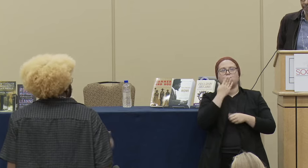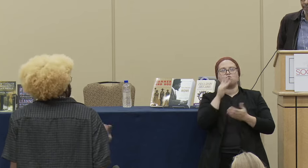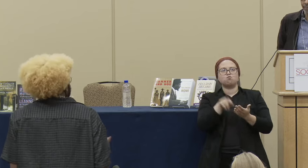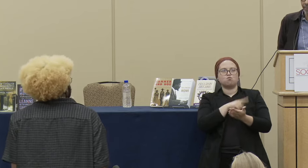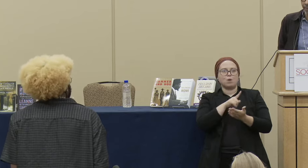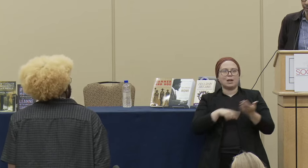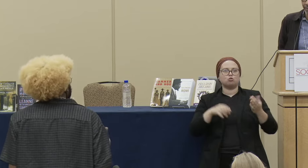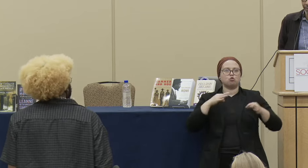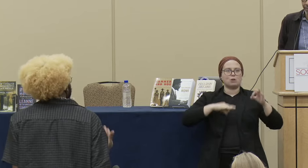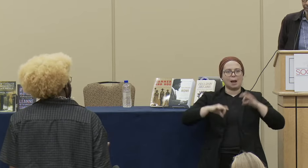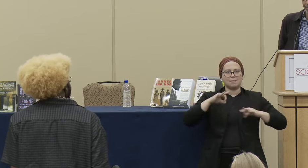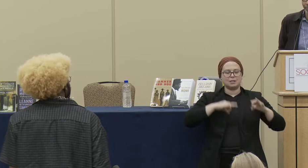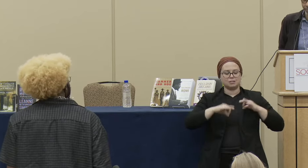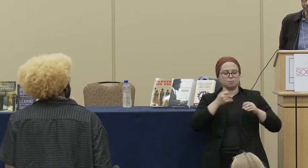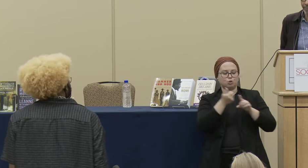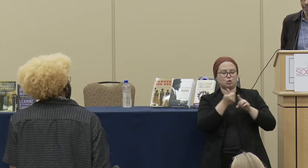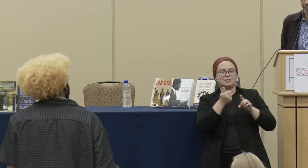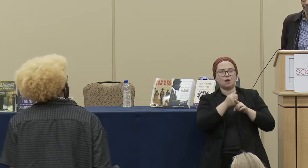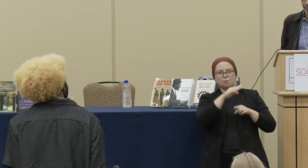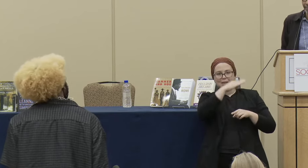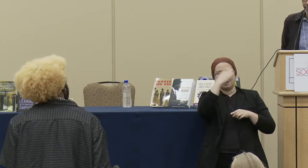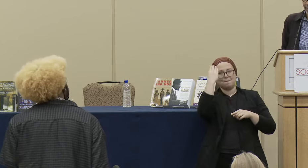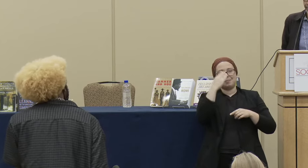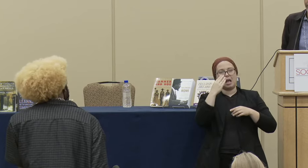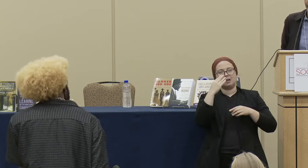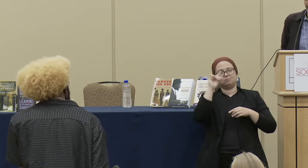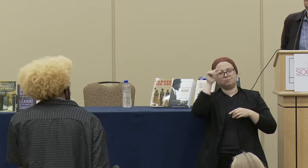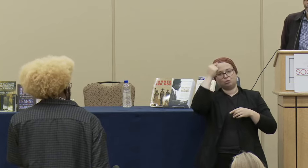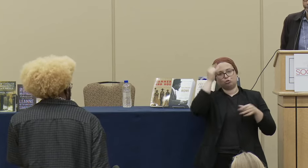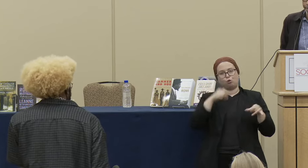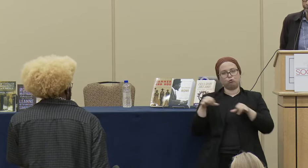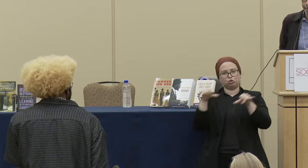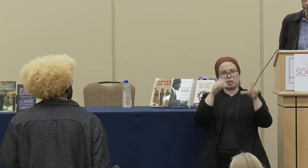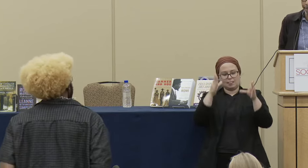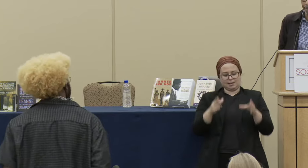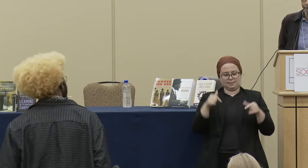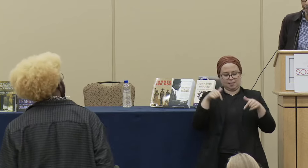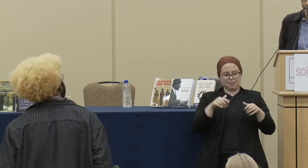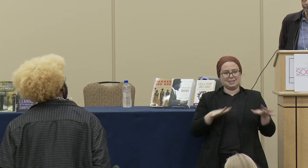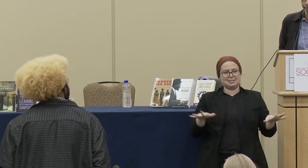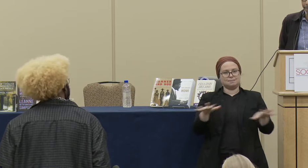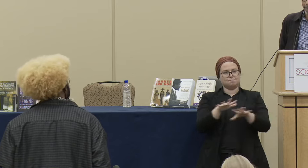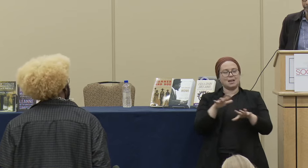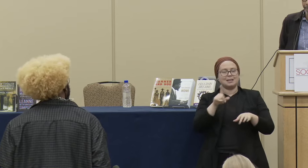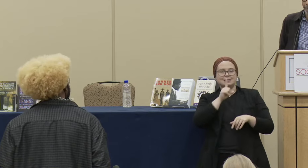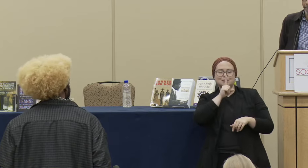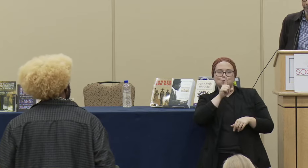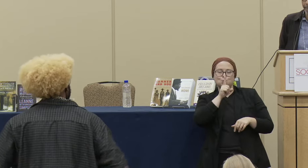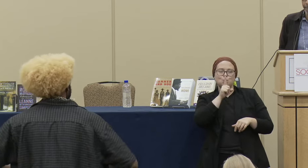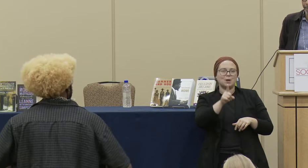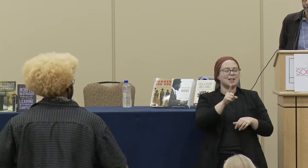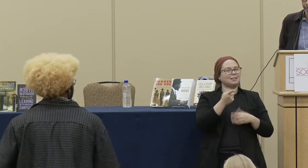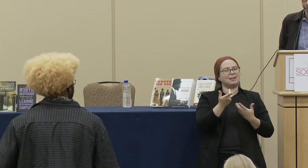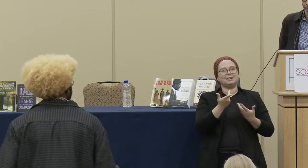tradition and your work on racial capitalism, and just you being a Black socialist in this space. It's just so uplifting